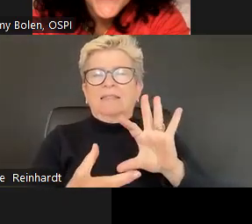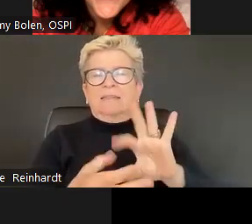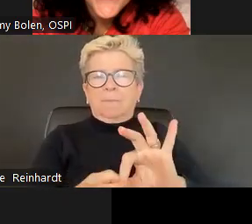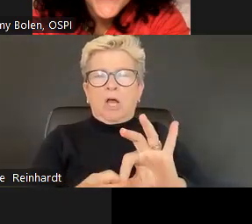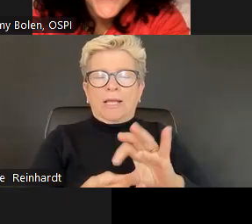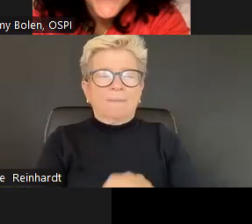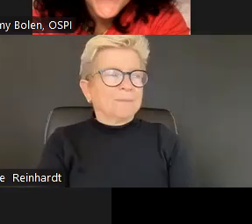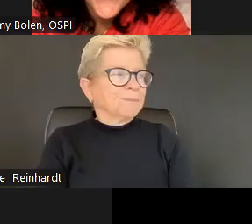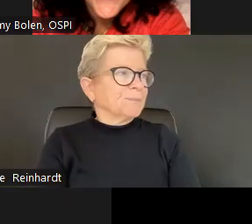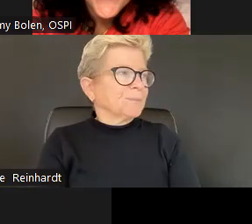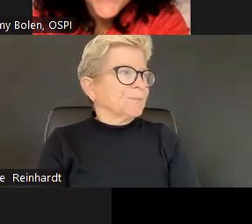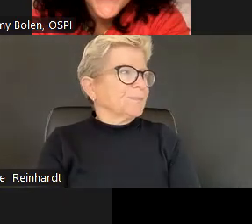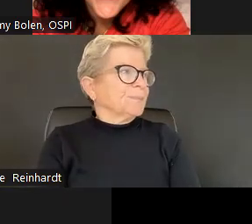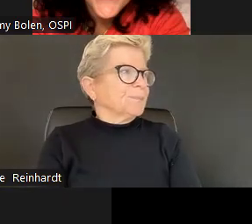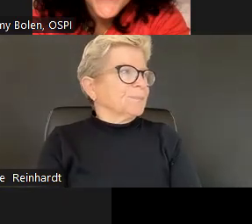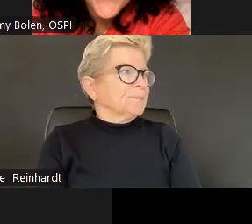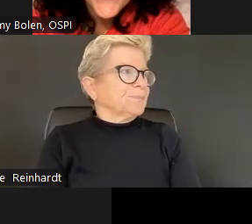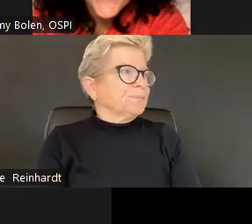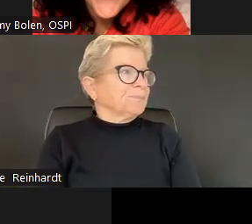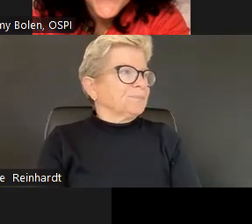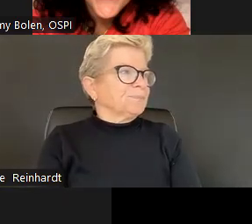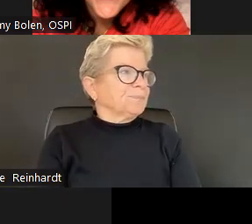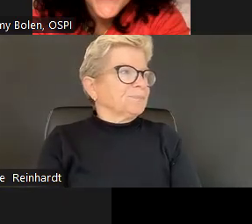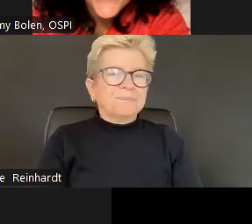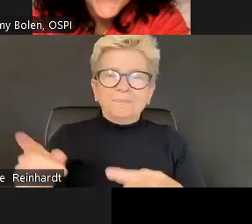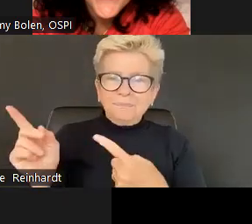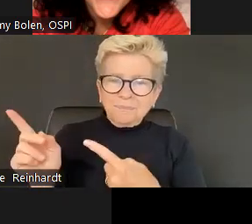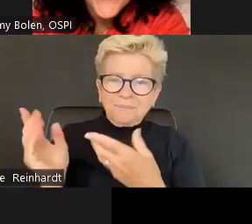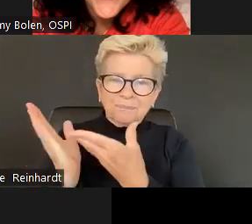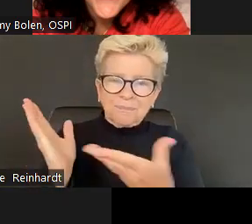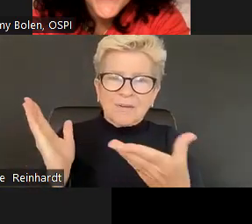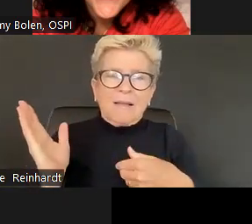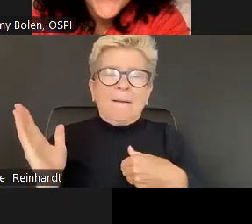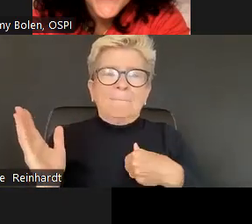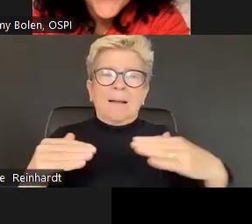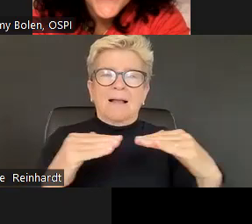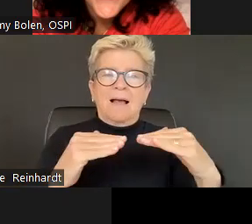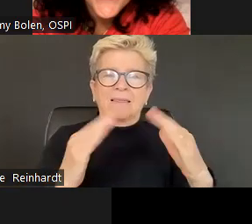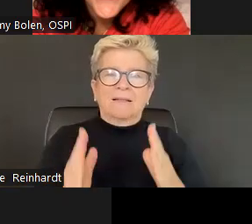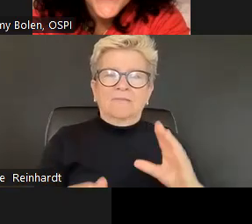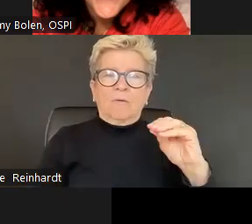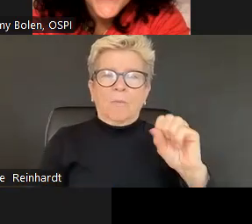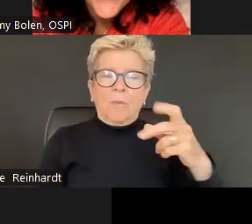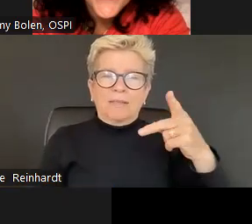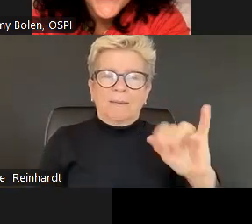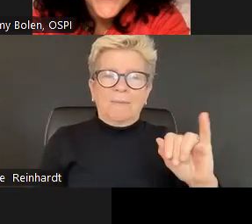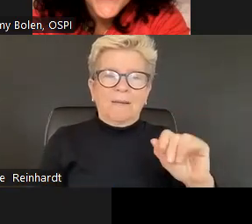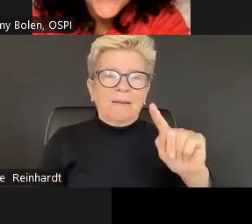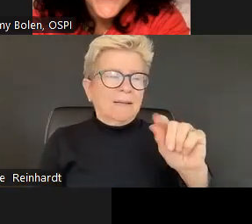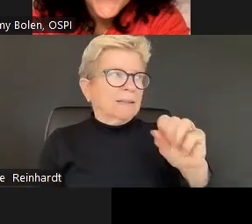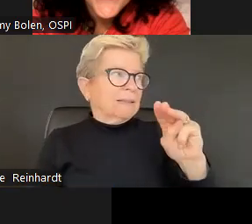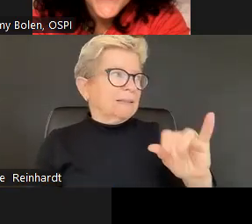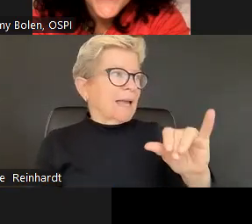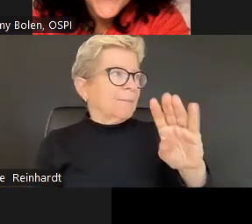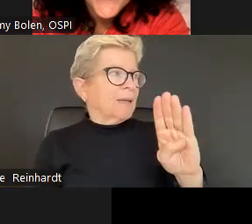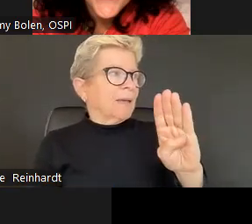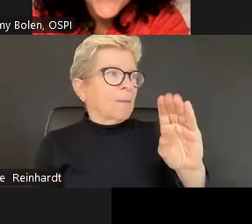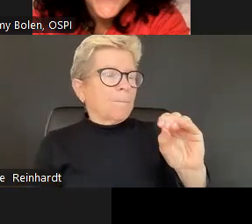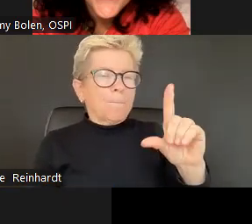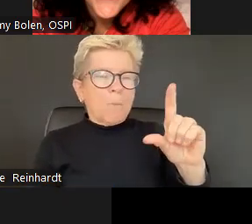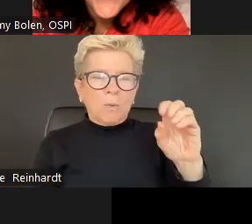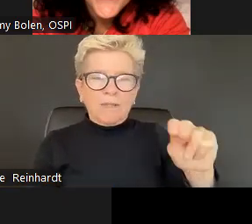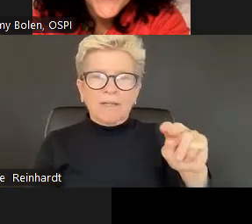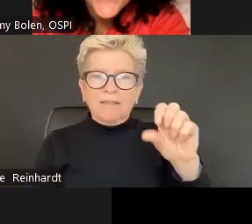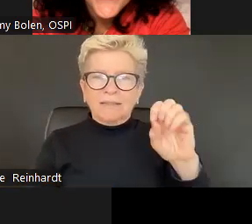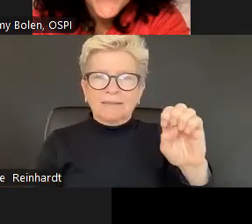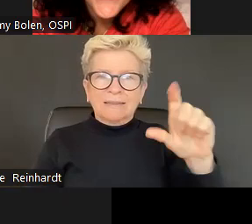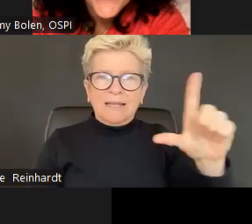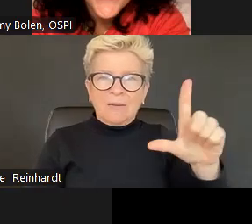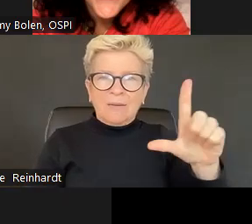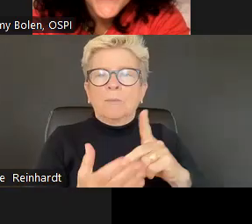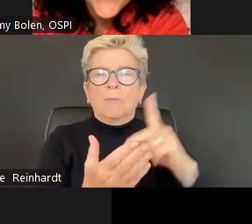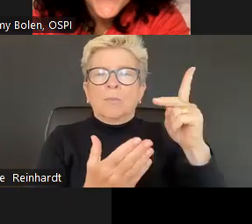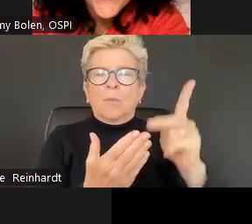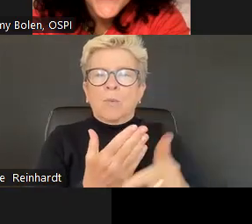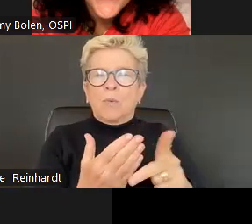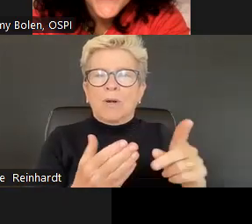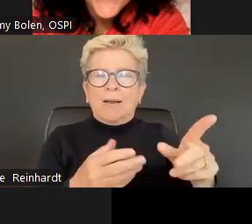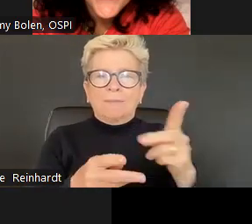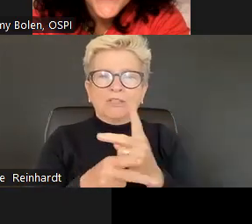We're also happy to have Nick Yoder, and you'll get a chance to hear about the connection between social emotional learning and creating a sense of belonging.